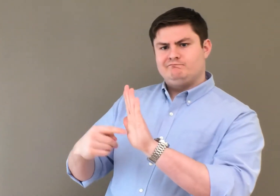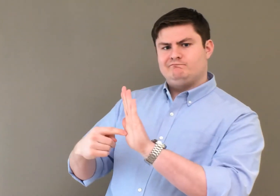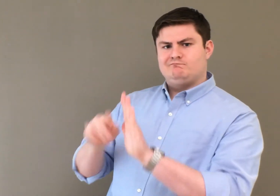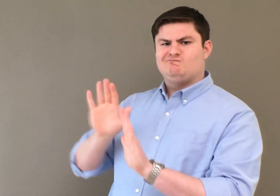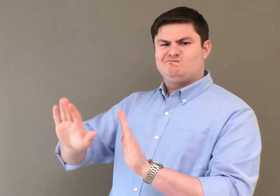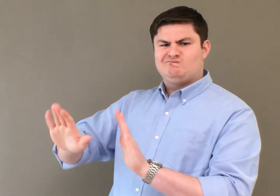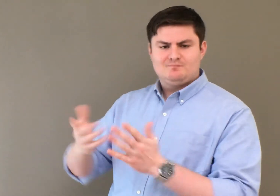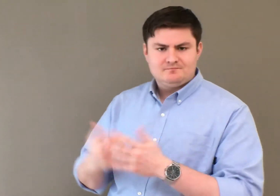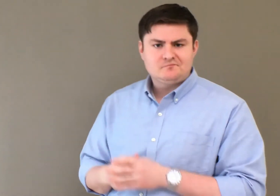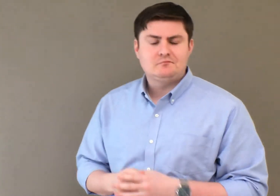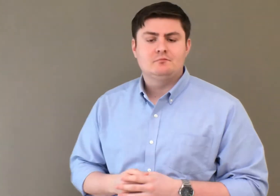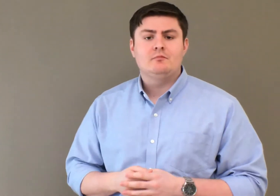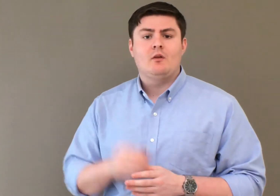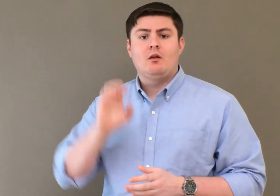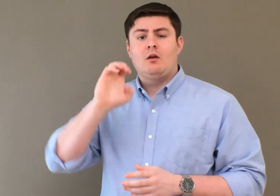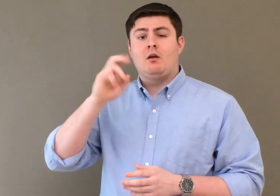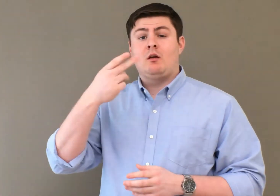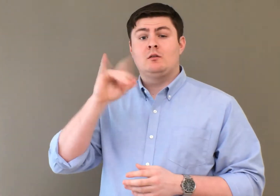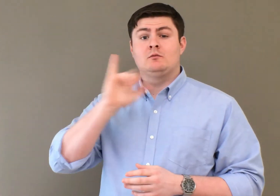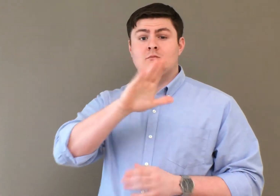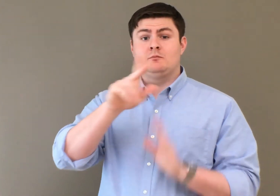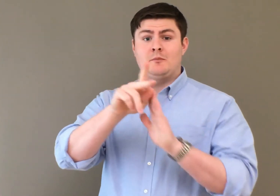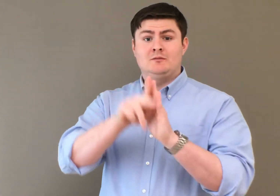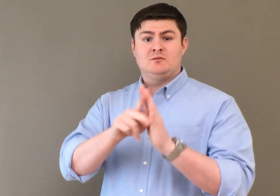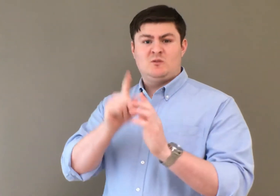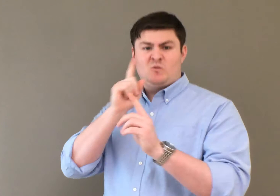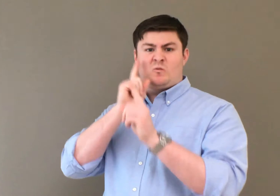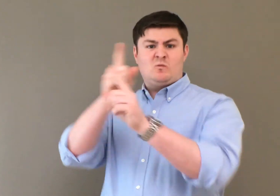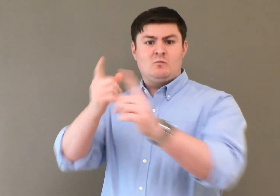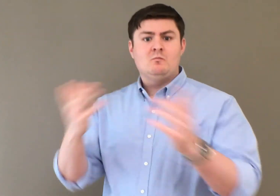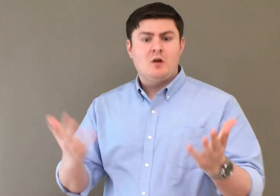same goal. This policy was developed to improve student